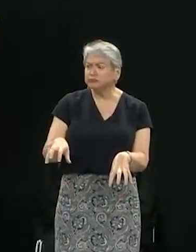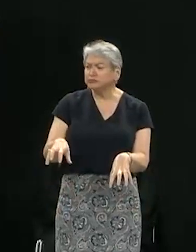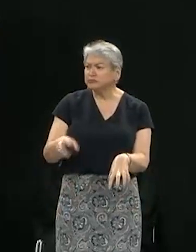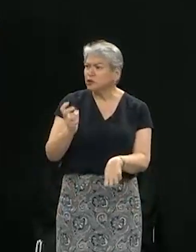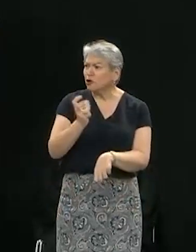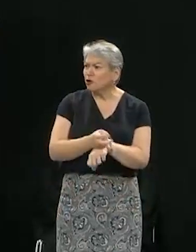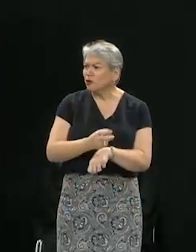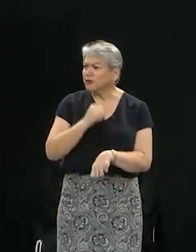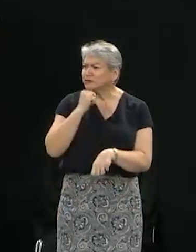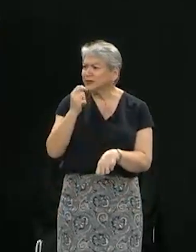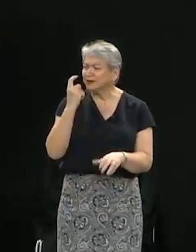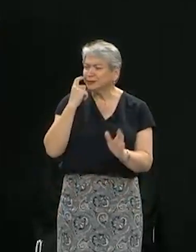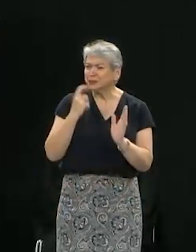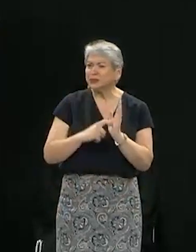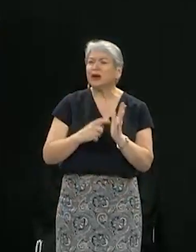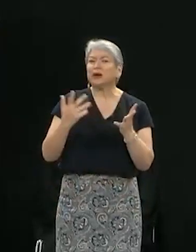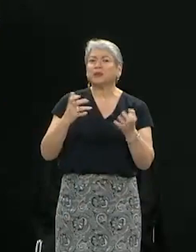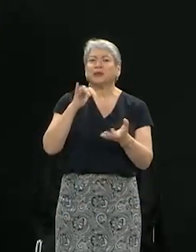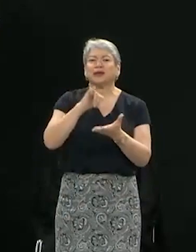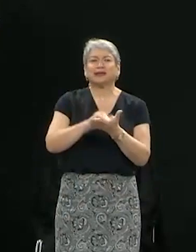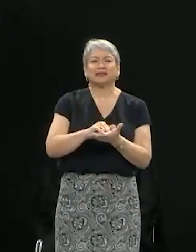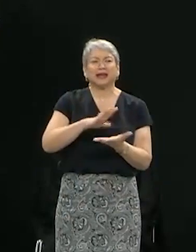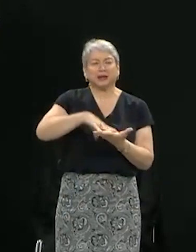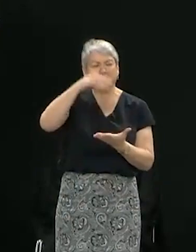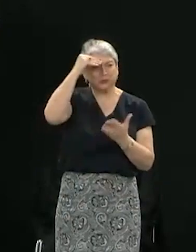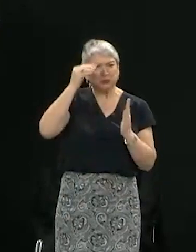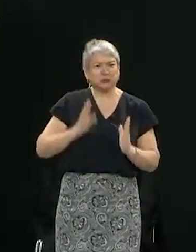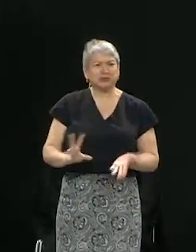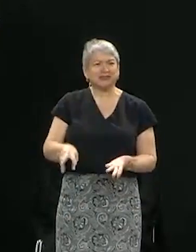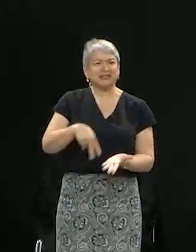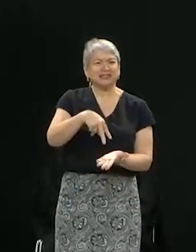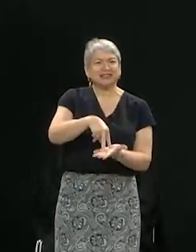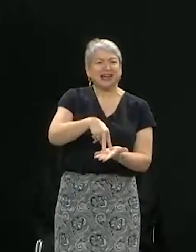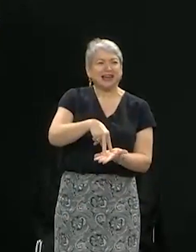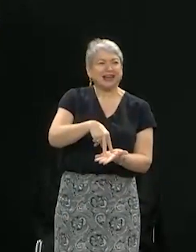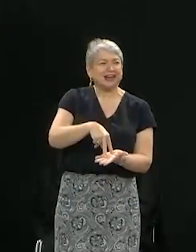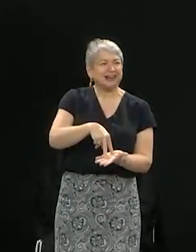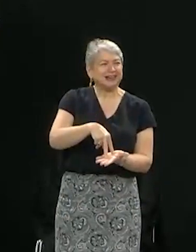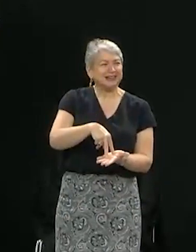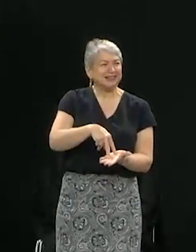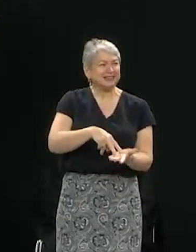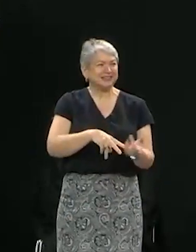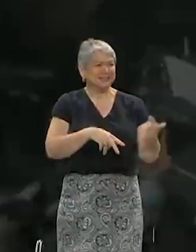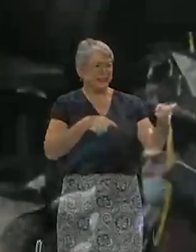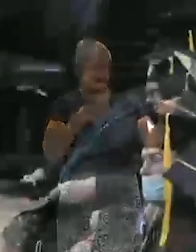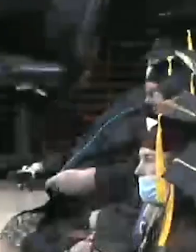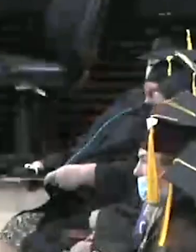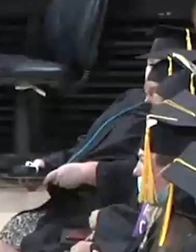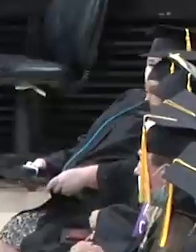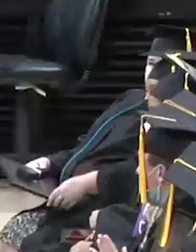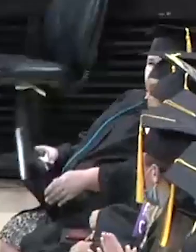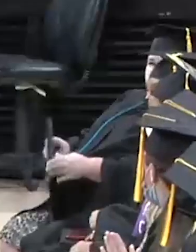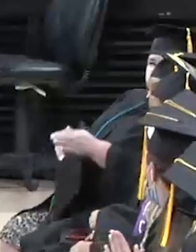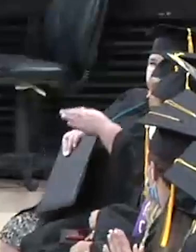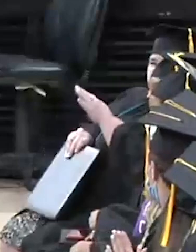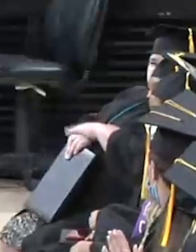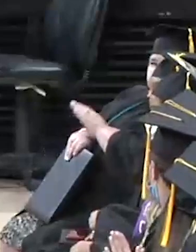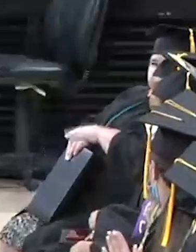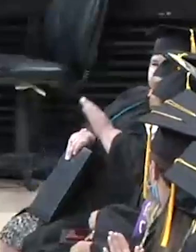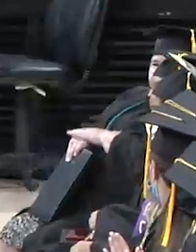And I'd like for that student to stand, if he might, so that I might offer some level of explanation